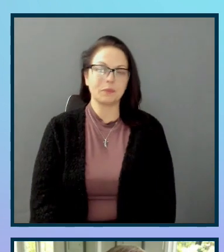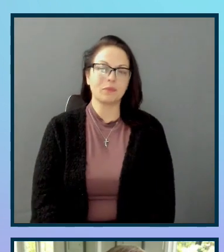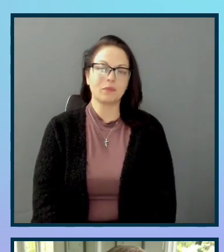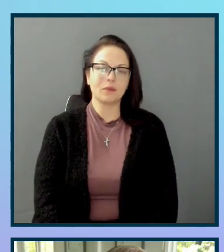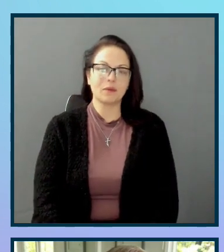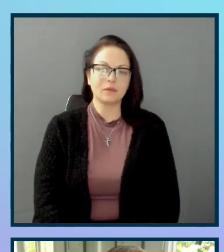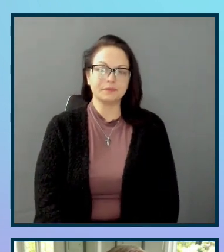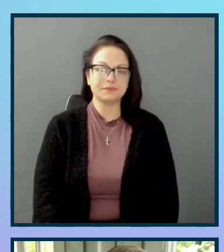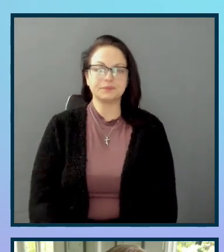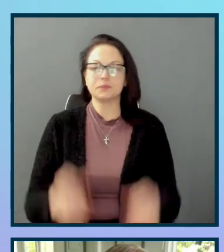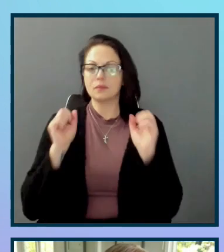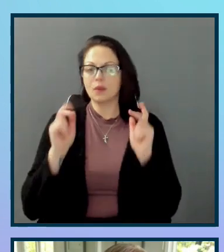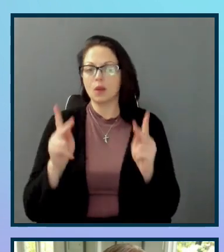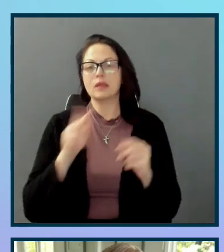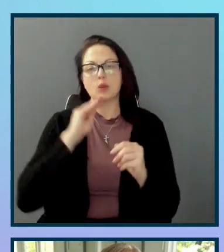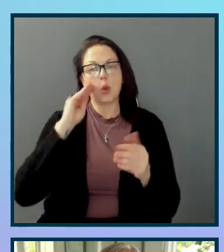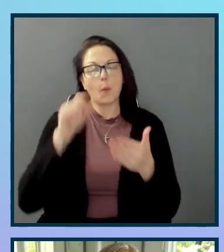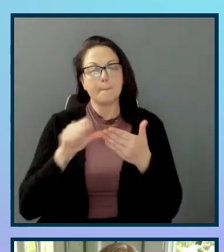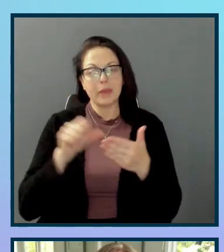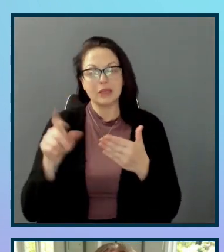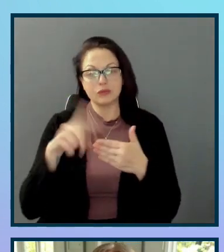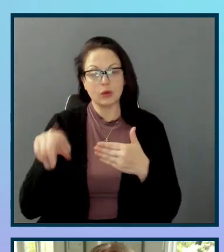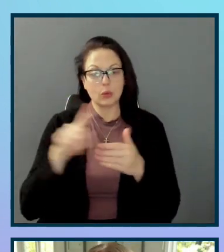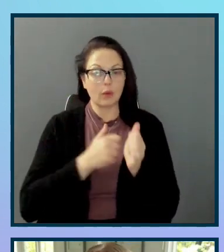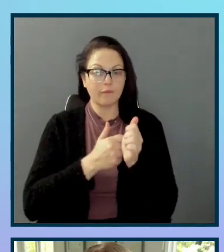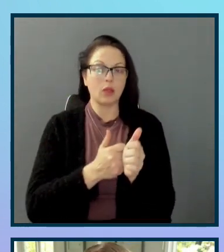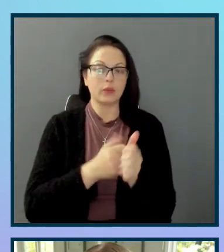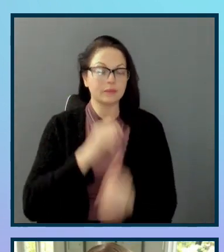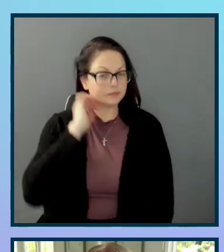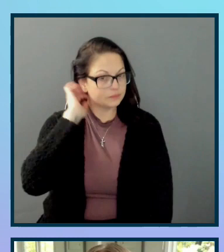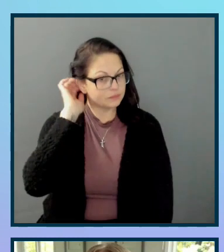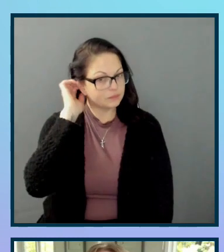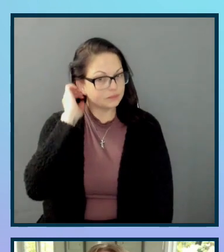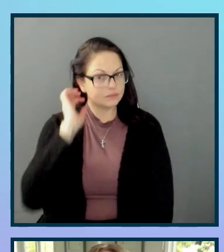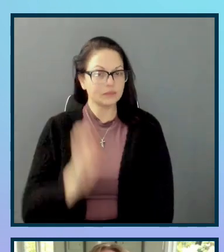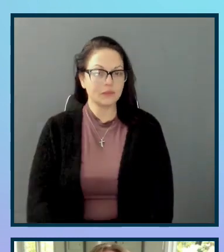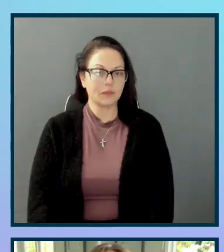I'm going to the home page for those of you who are following along. On the right side,